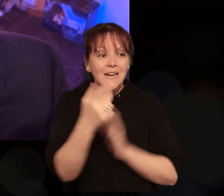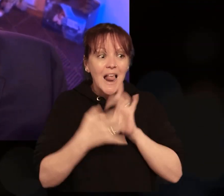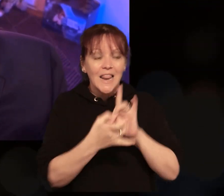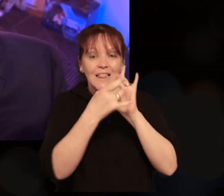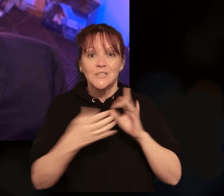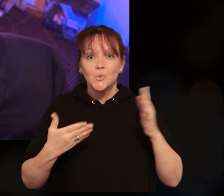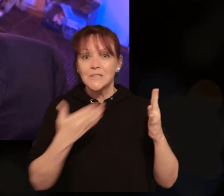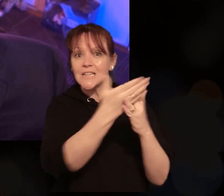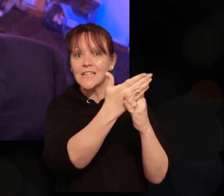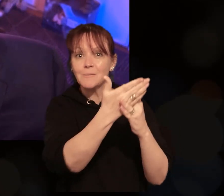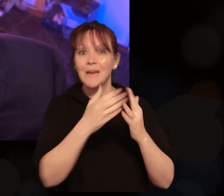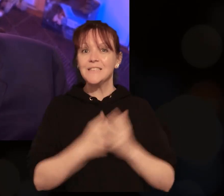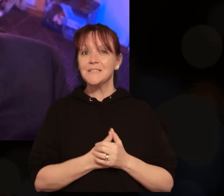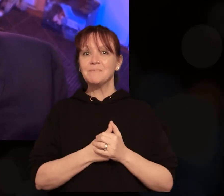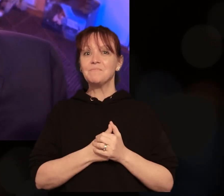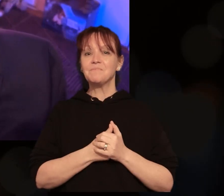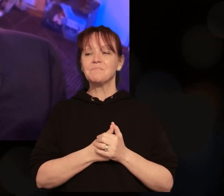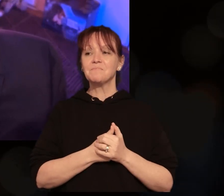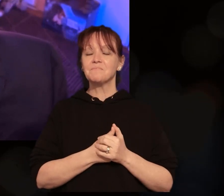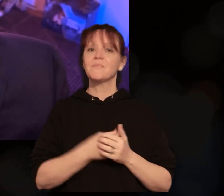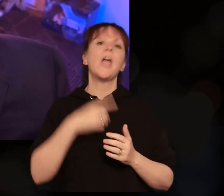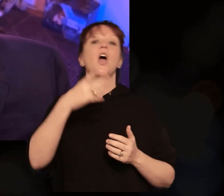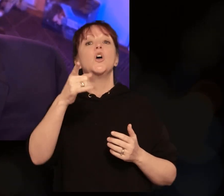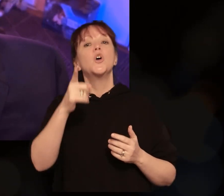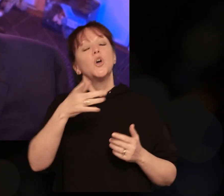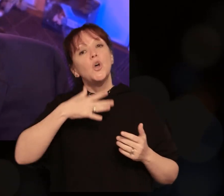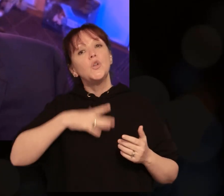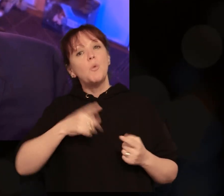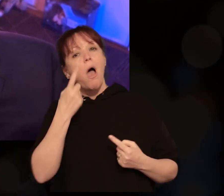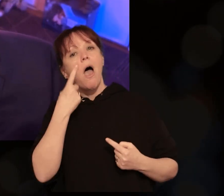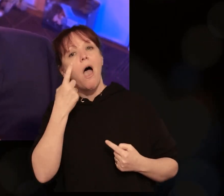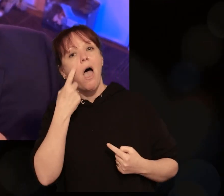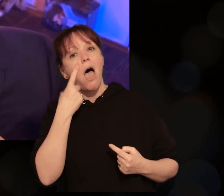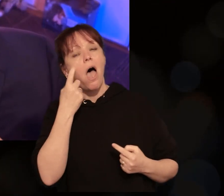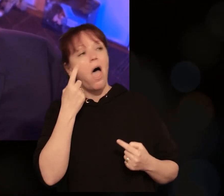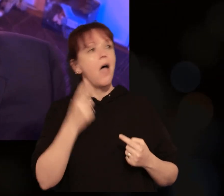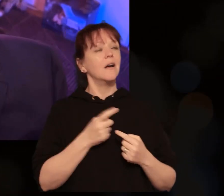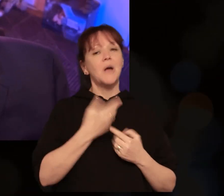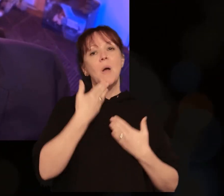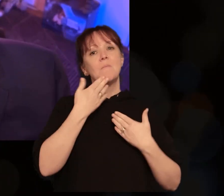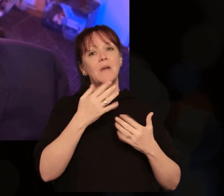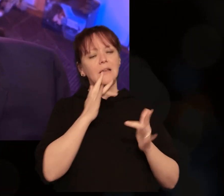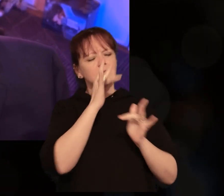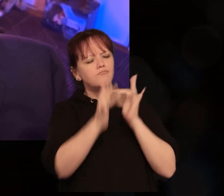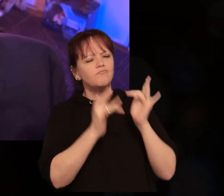about anything about these awards at gaconf.com That's once again G, A, C, O, N, F dot com.